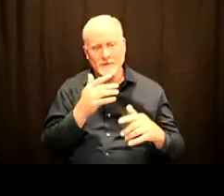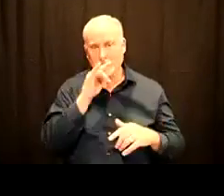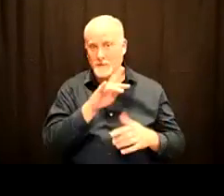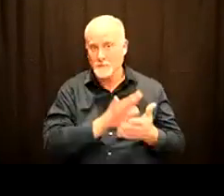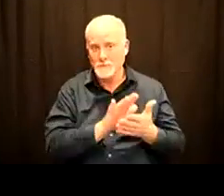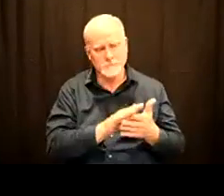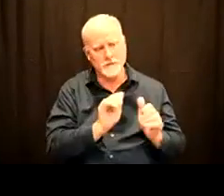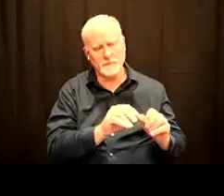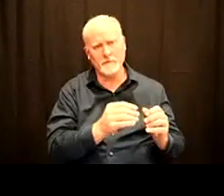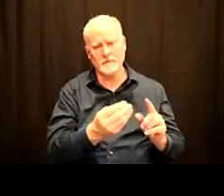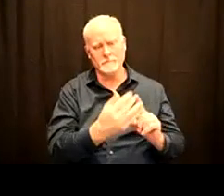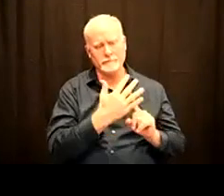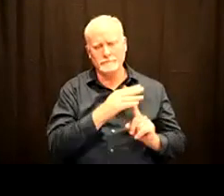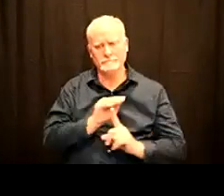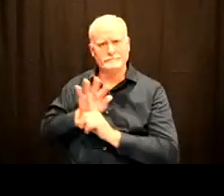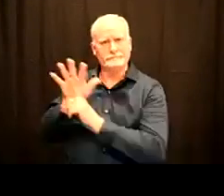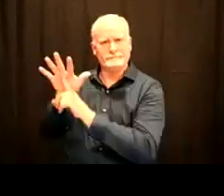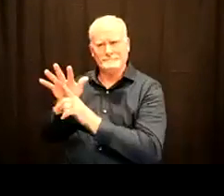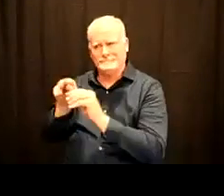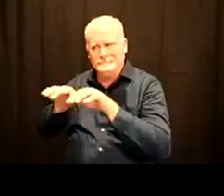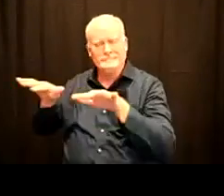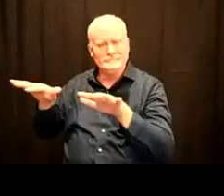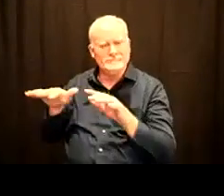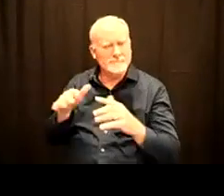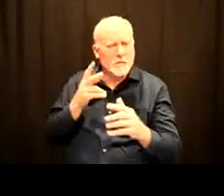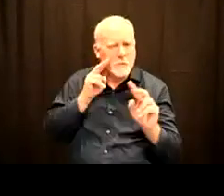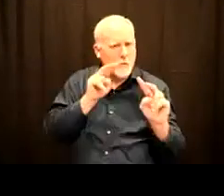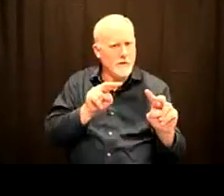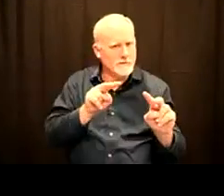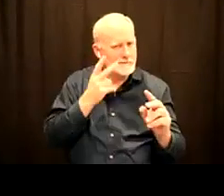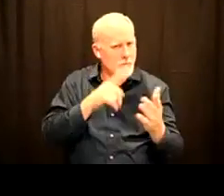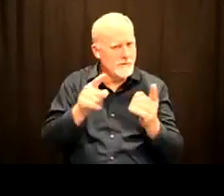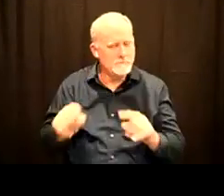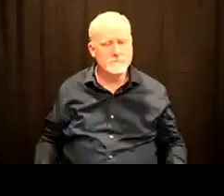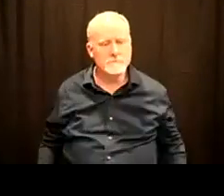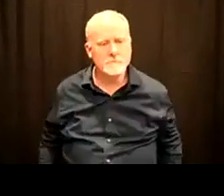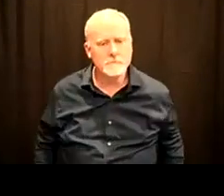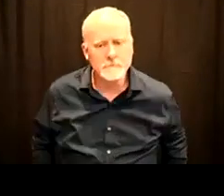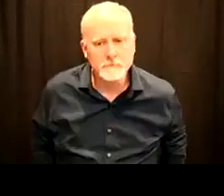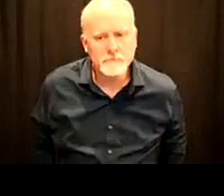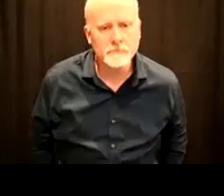to see how those two events impact the cases uh here in alabama so those are the data that